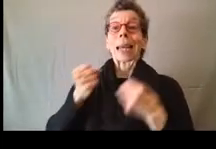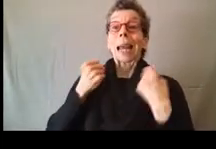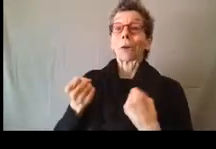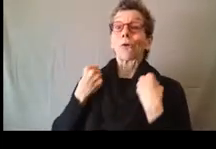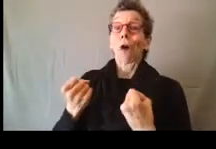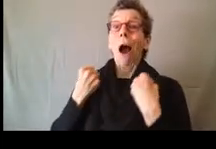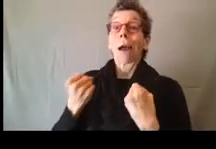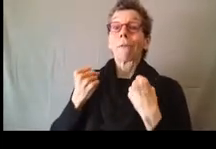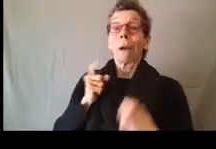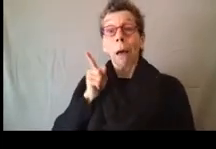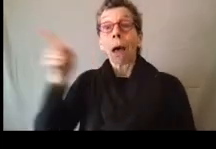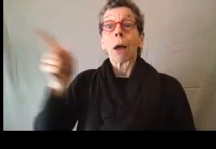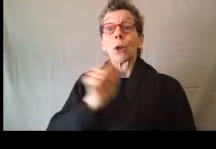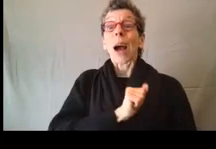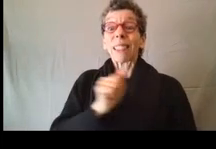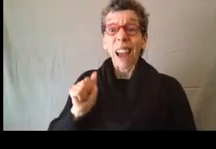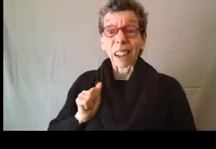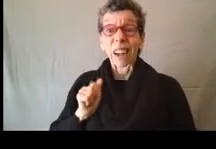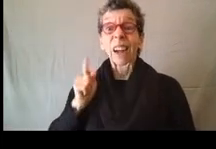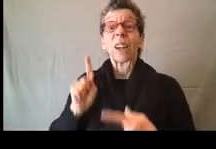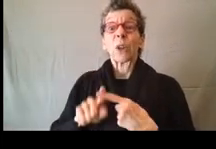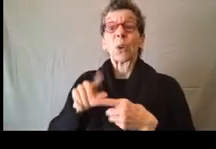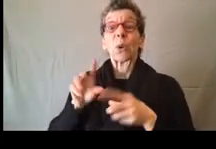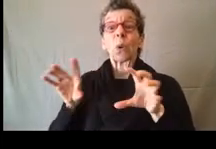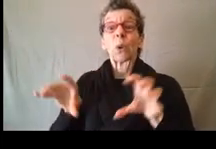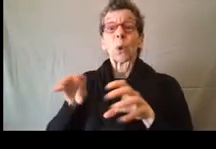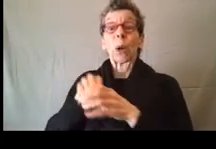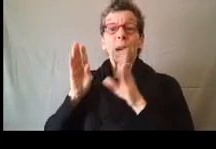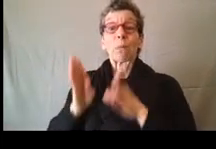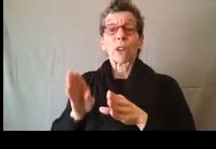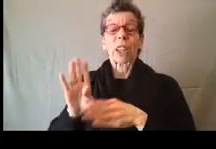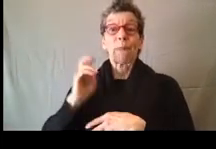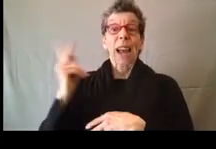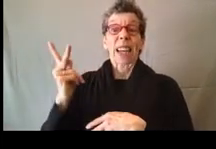to Atlanta to conduct his banking. So, that's what we are looking at in that study C. So,